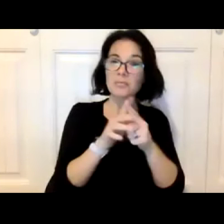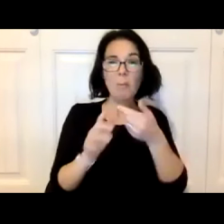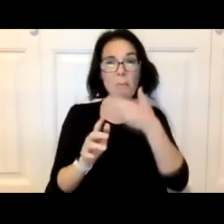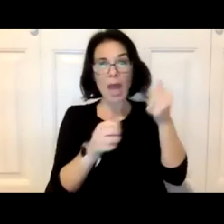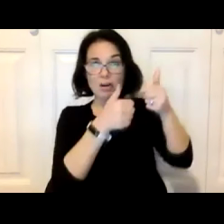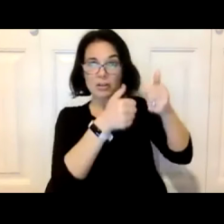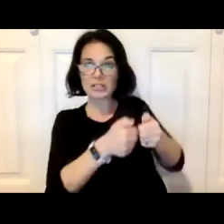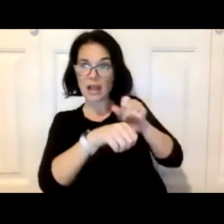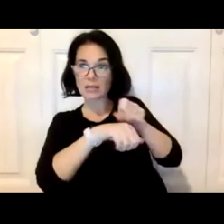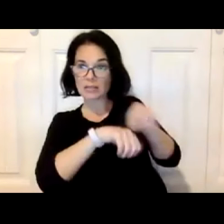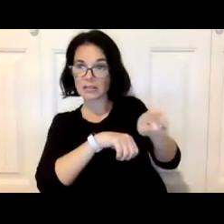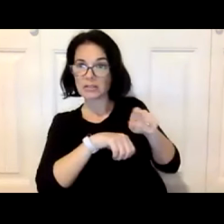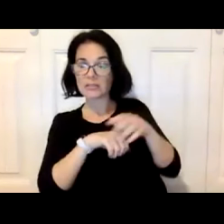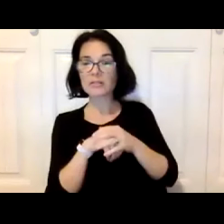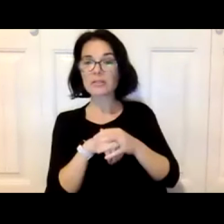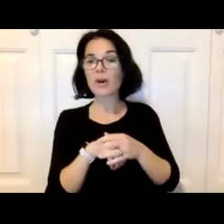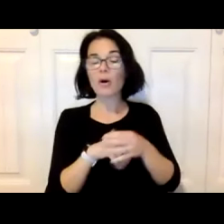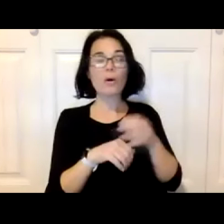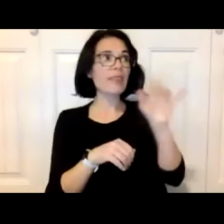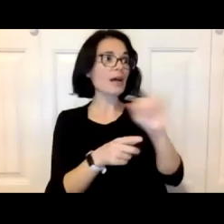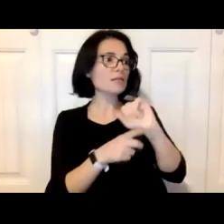These situations may include being Deaf,